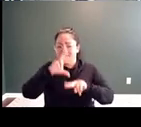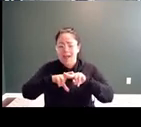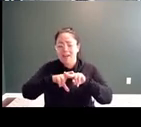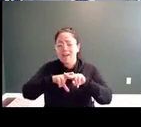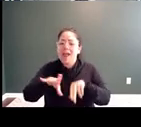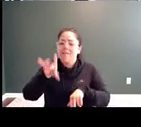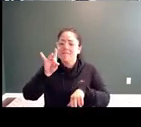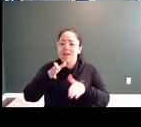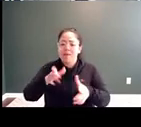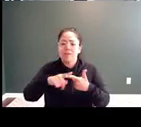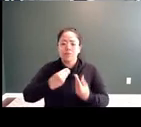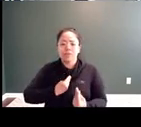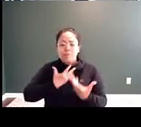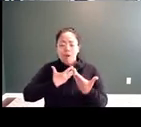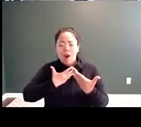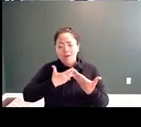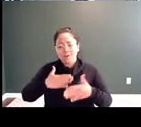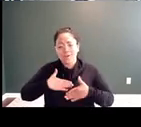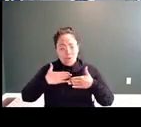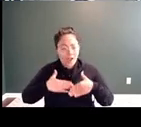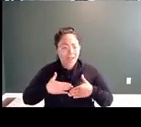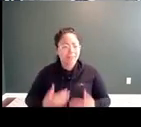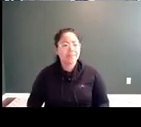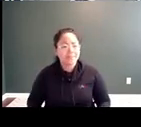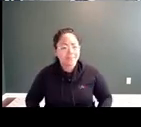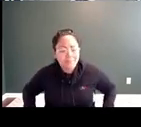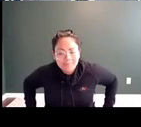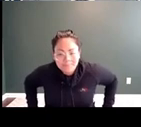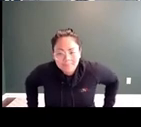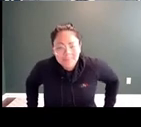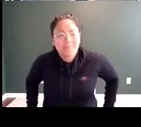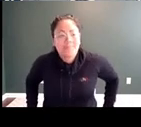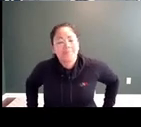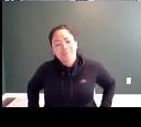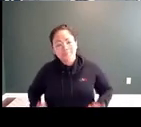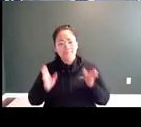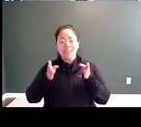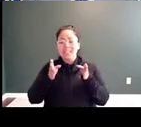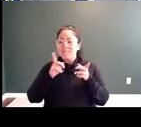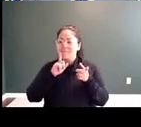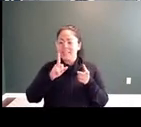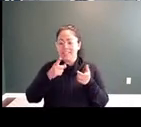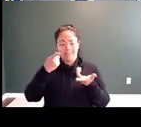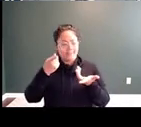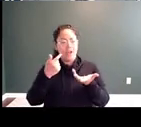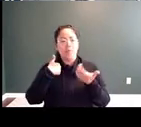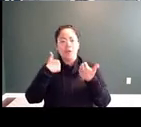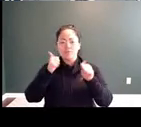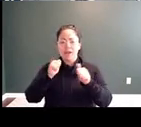with one another along the way as well. So in conclusion, you know, we try at LUNA to make a culture and environment